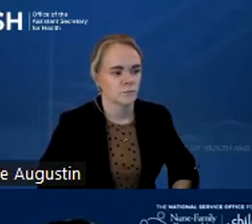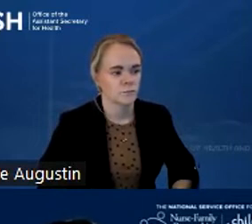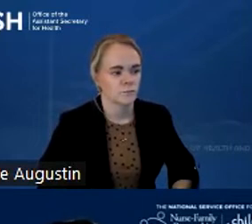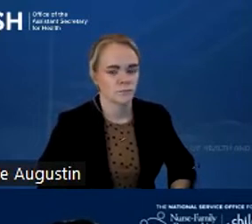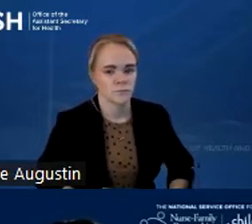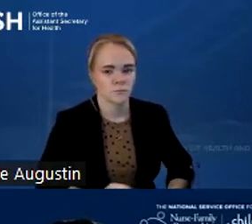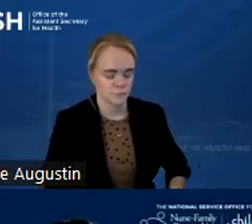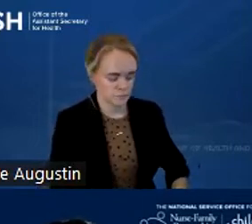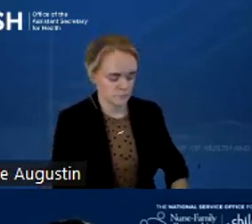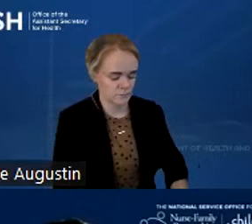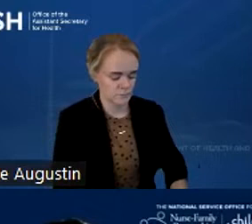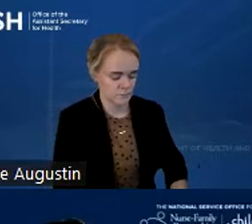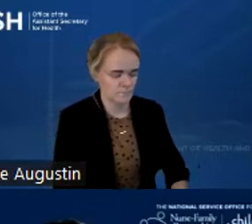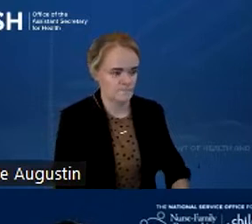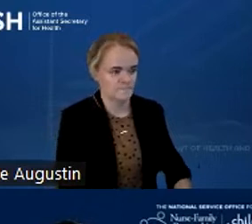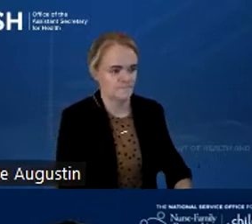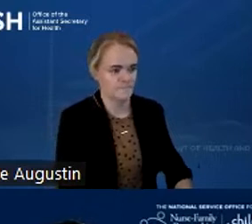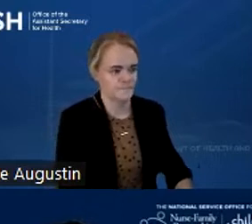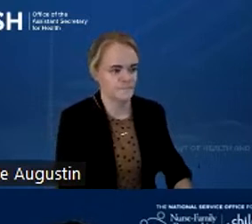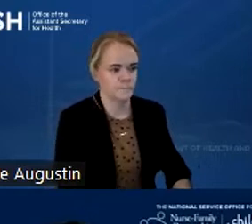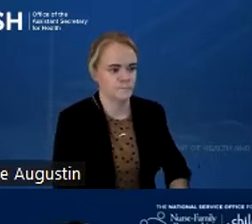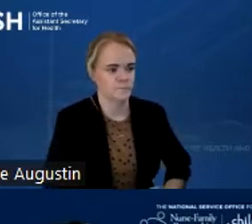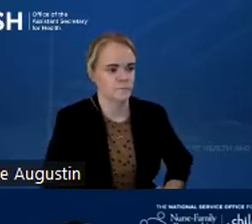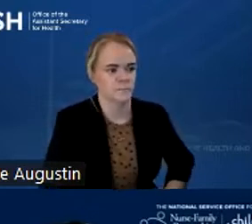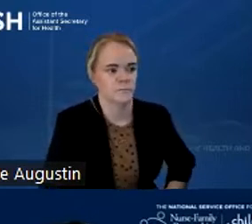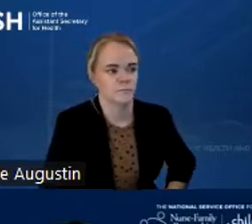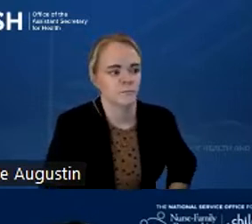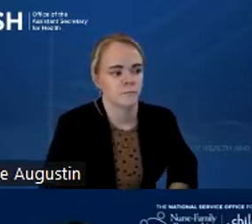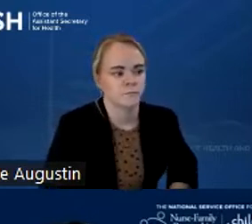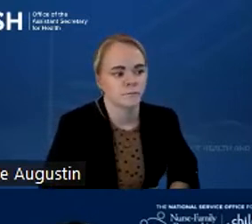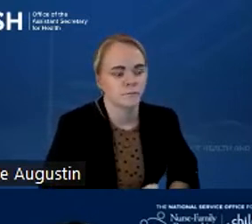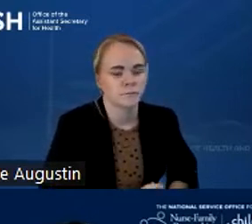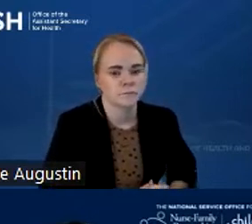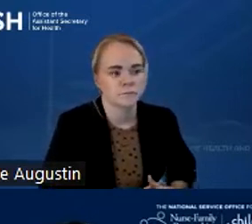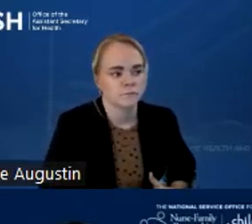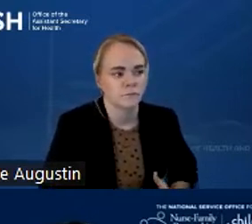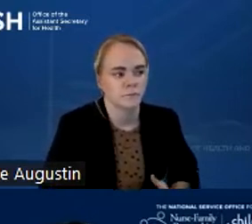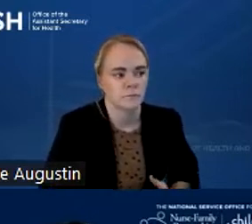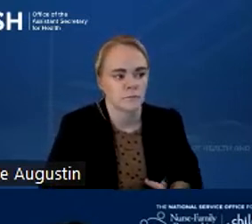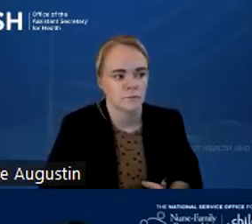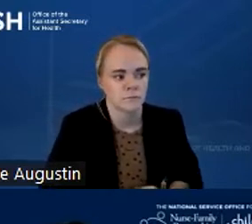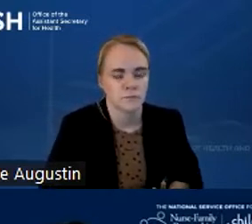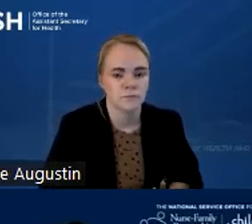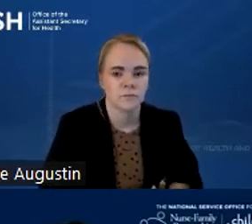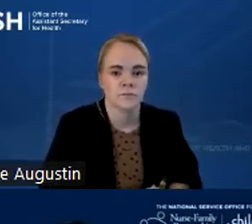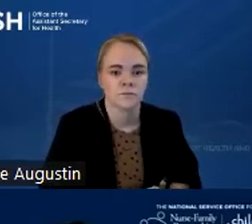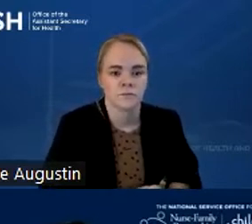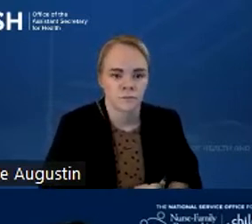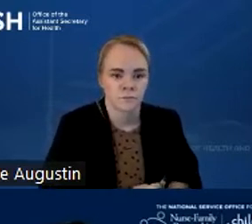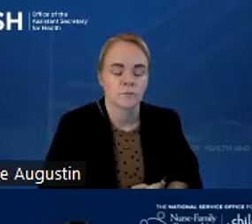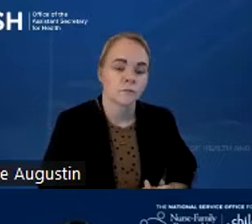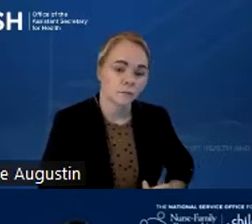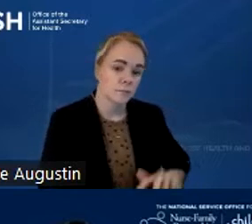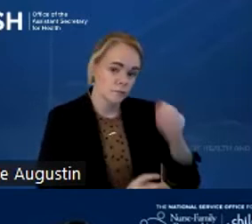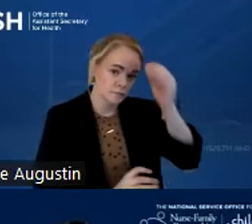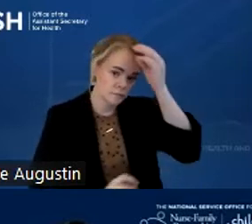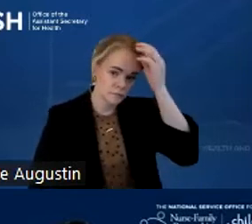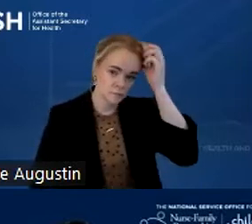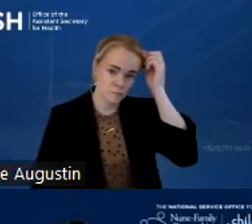but also letting patients know that there are other barriers and factors involved in having a successful SMBP transmission.